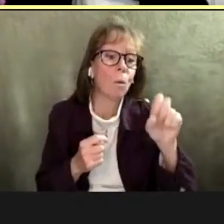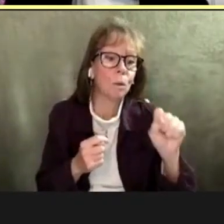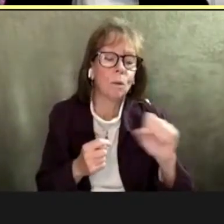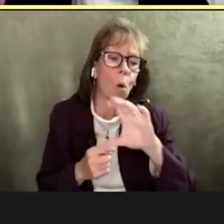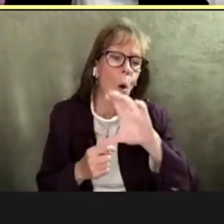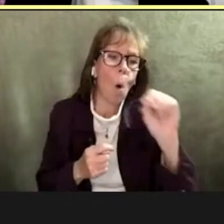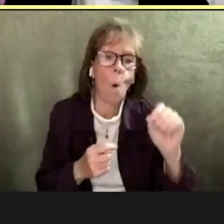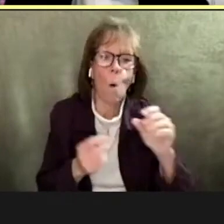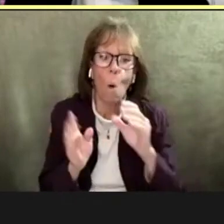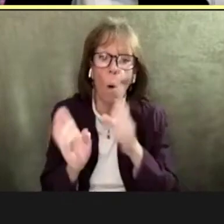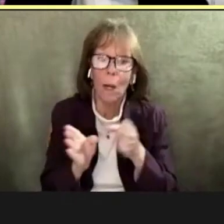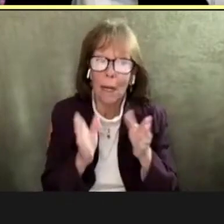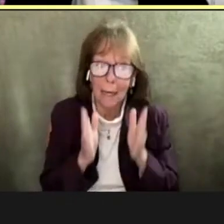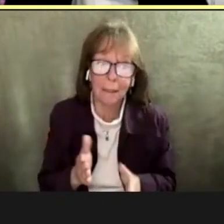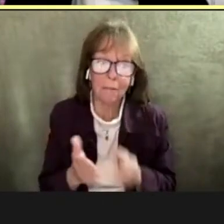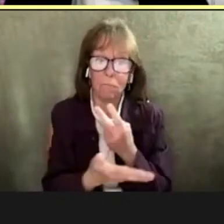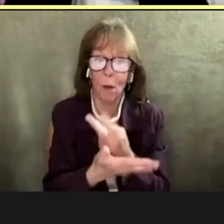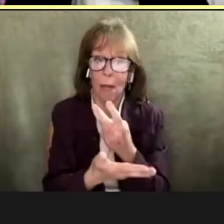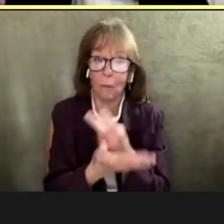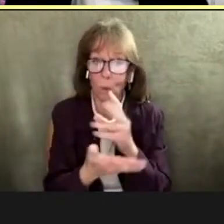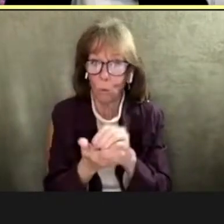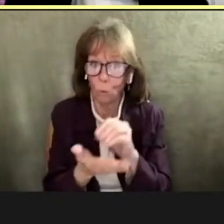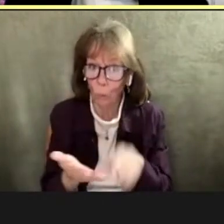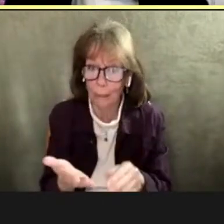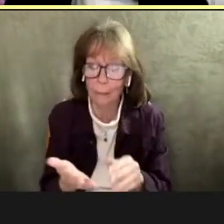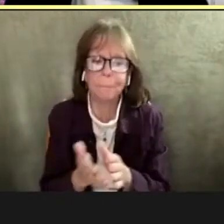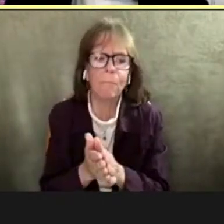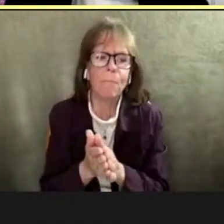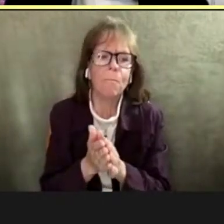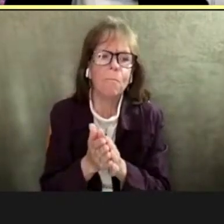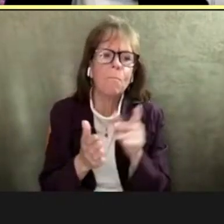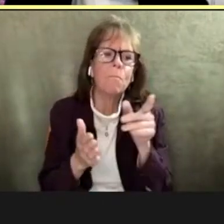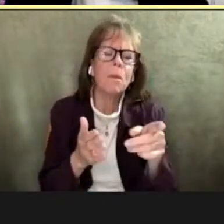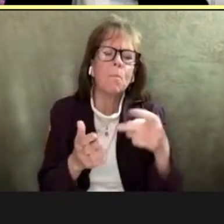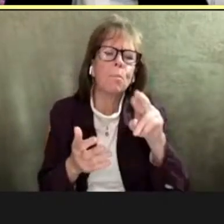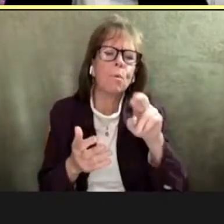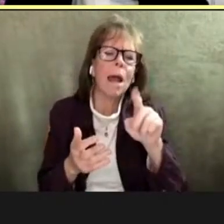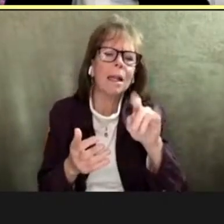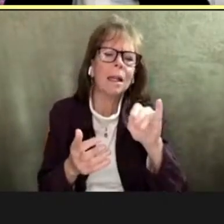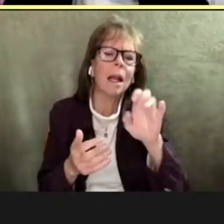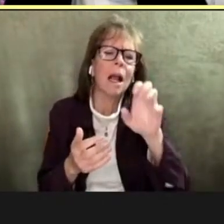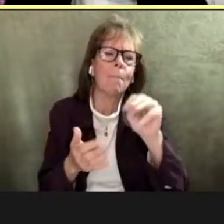She's a graduate student and practicum student in neurology,